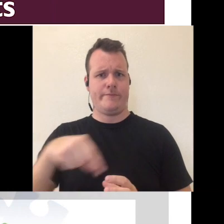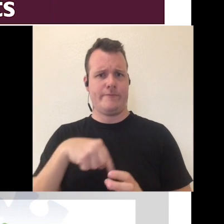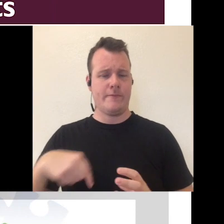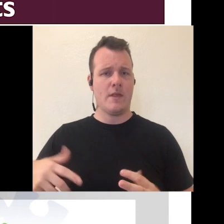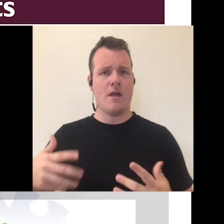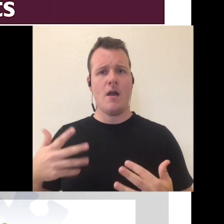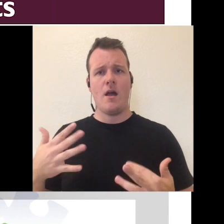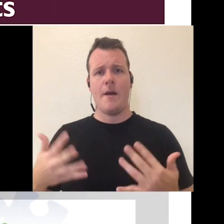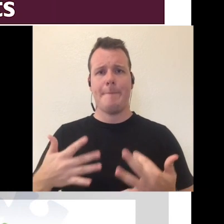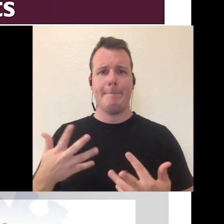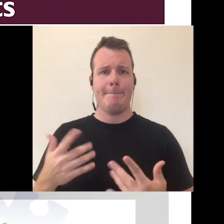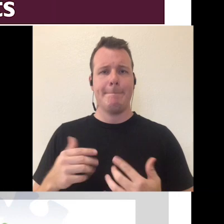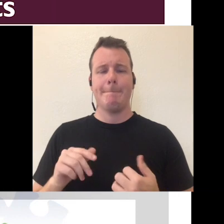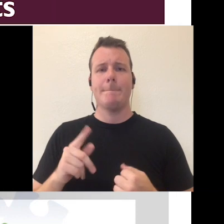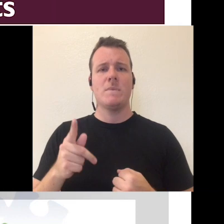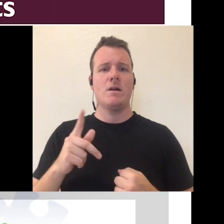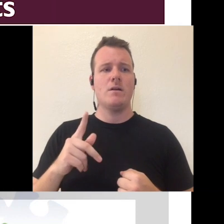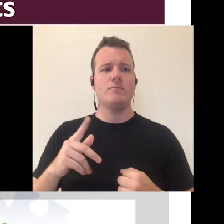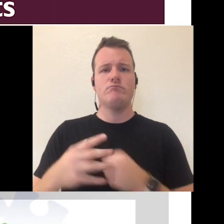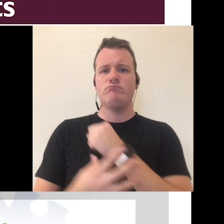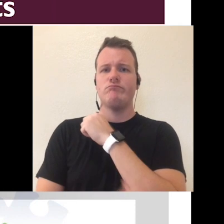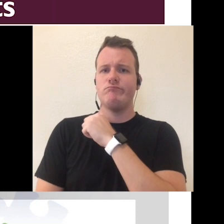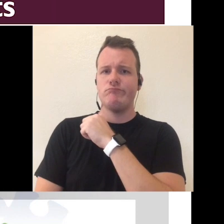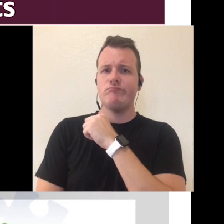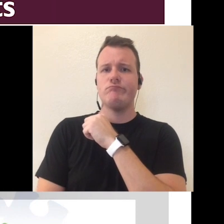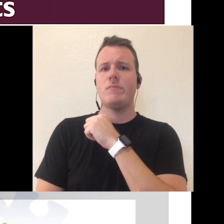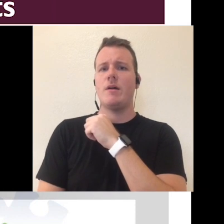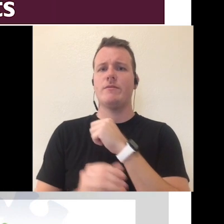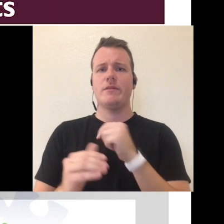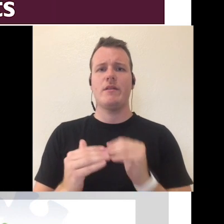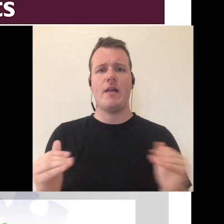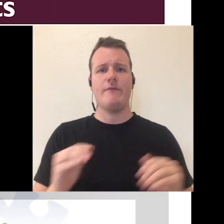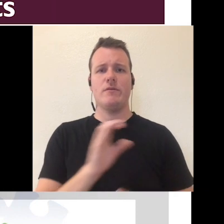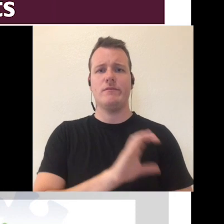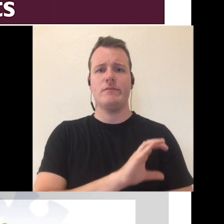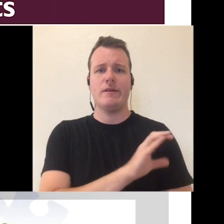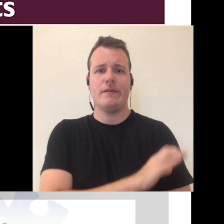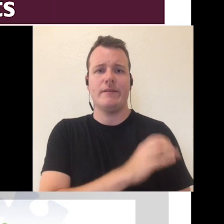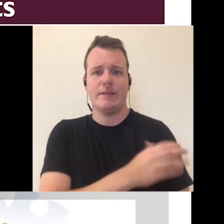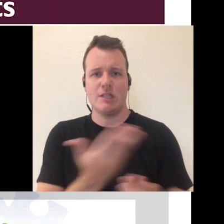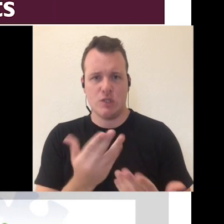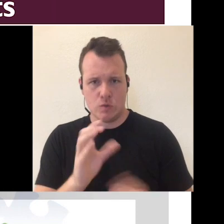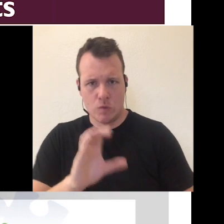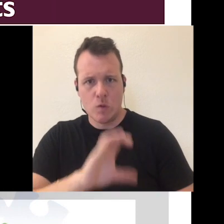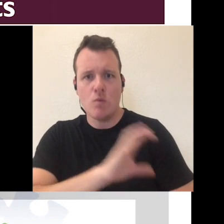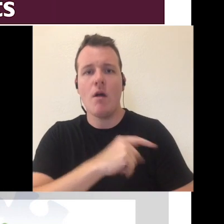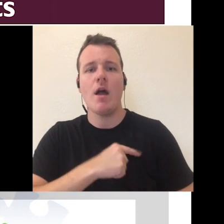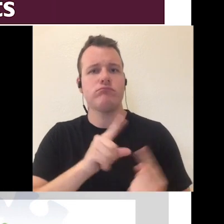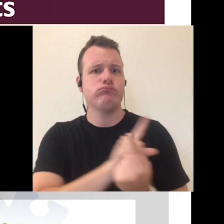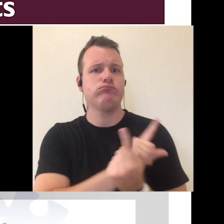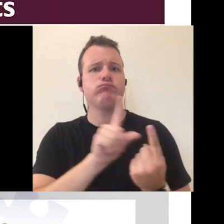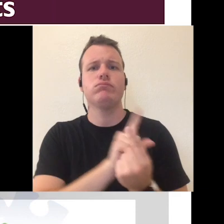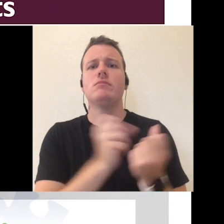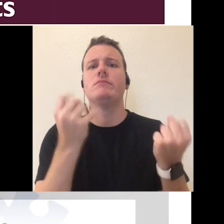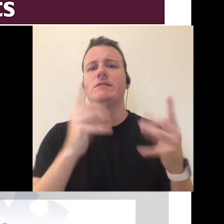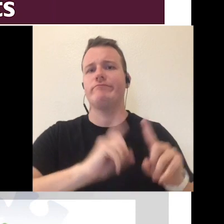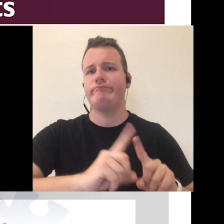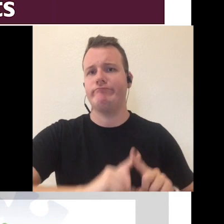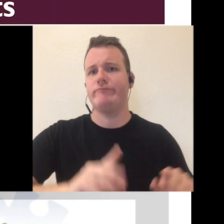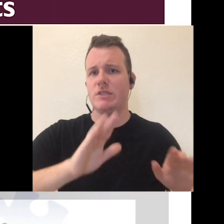of in kind of a poverty level clinic in here in Colorado, and and I saw all kinds